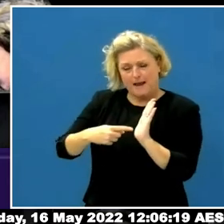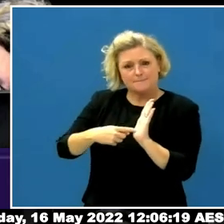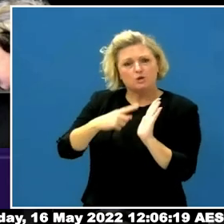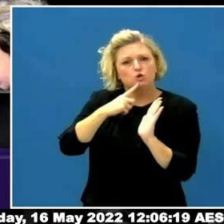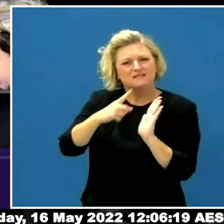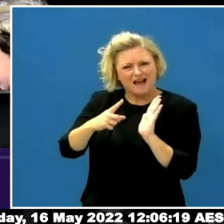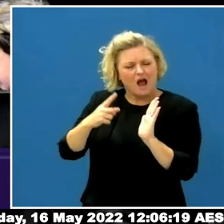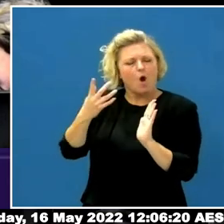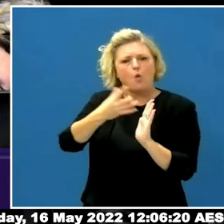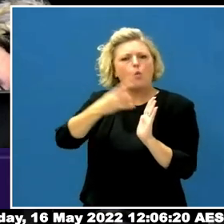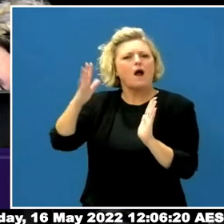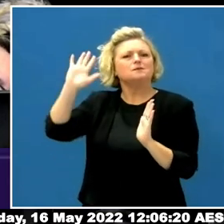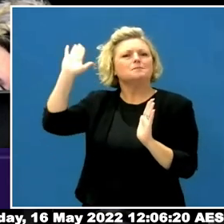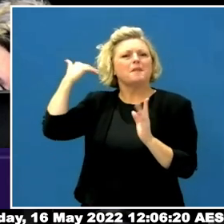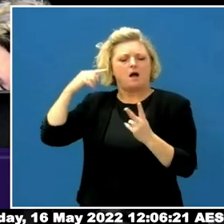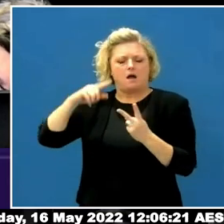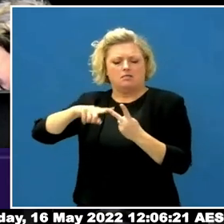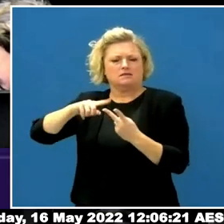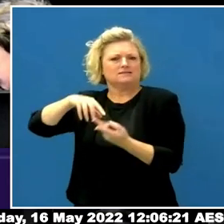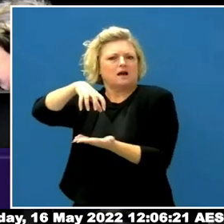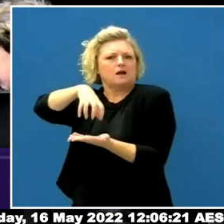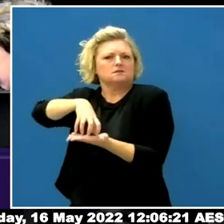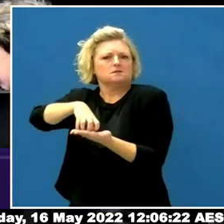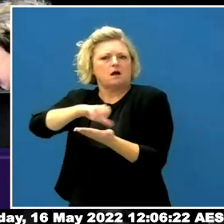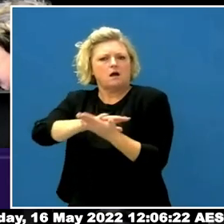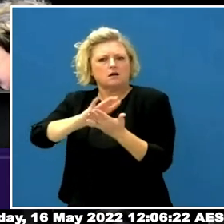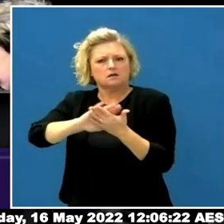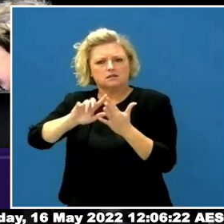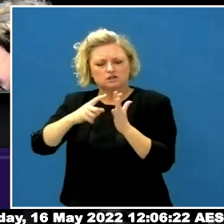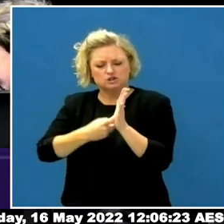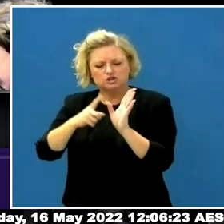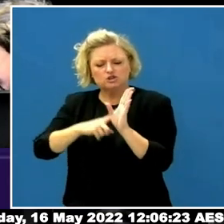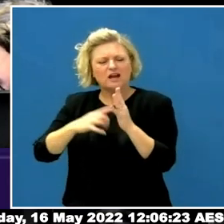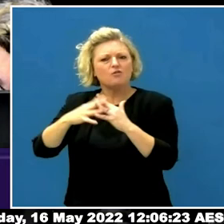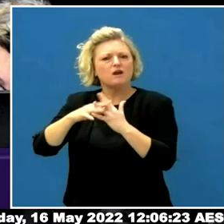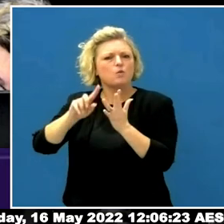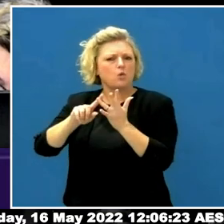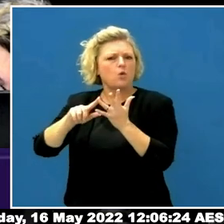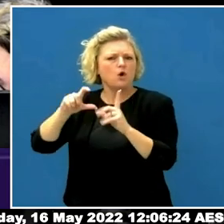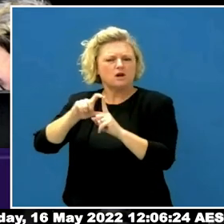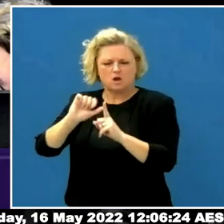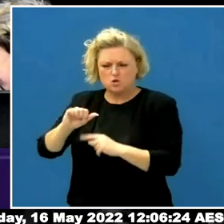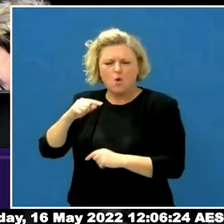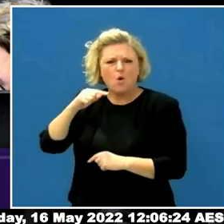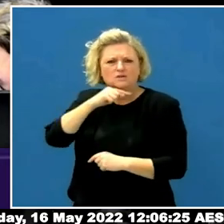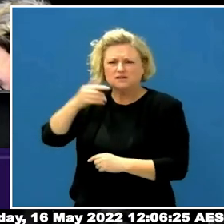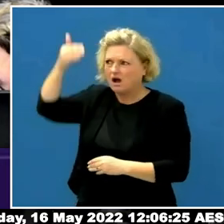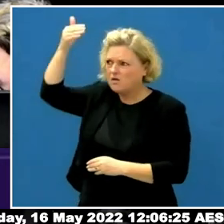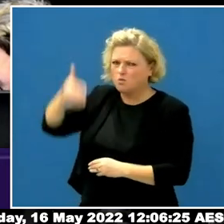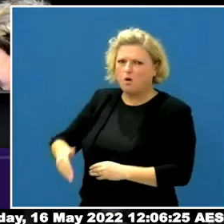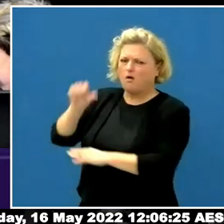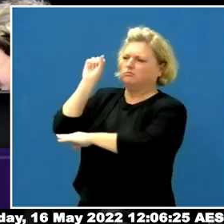Yes. MR FOGARTY: And an ambulance was called? Yes. MR FOGARTY: Did you ask for incident report into that? Yes. MR FOGARTY: Was one provided?